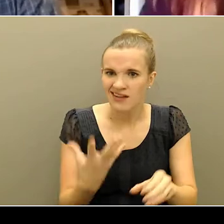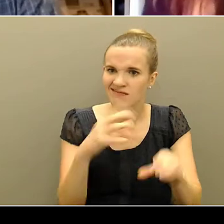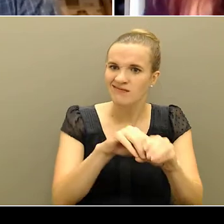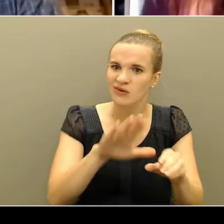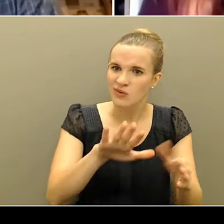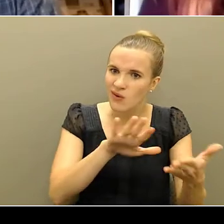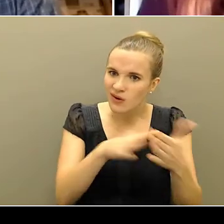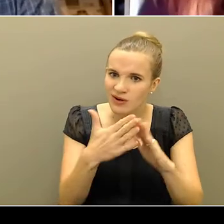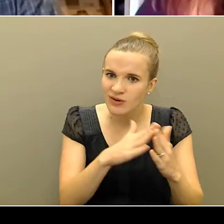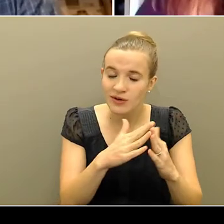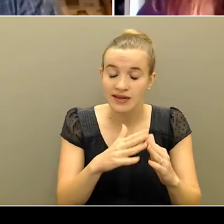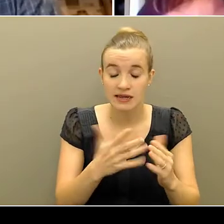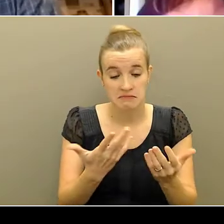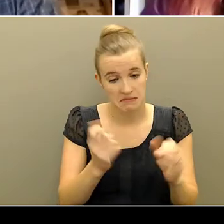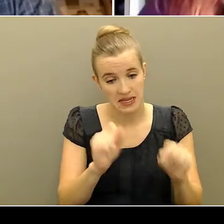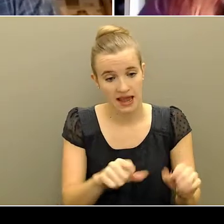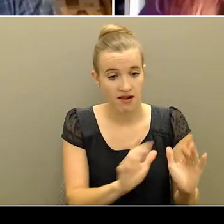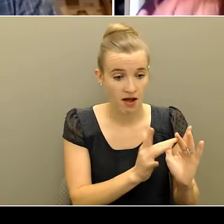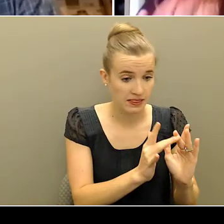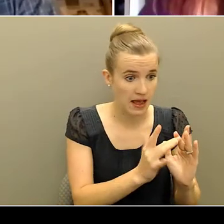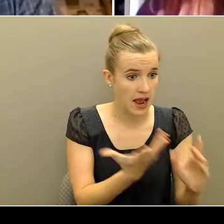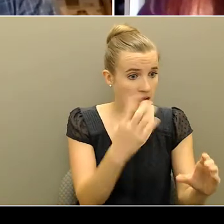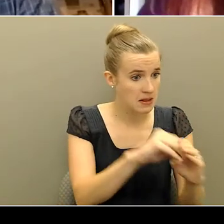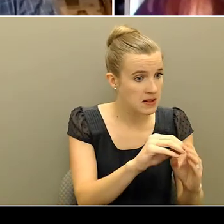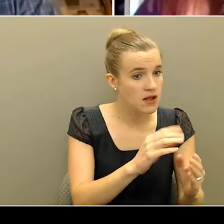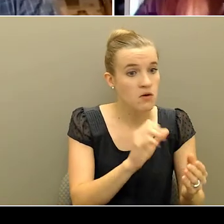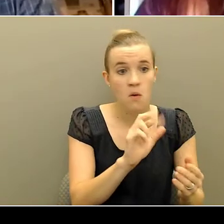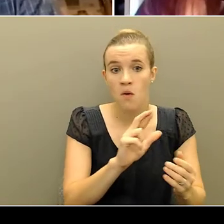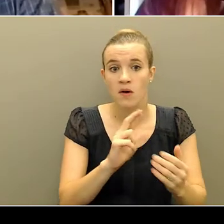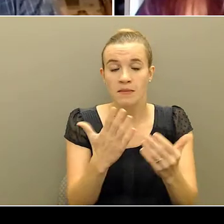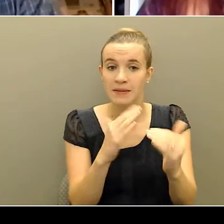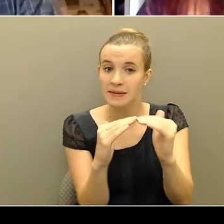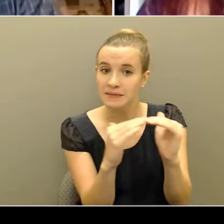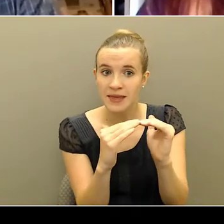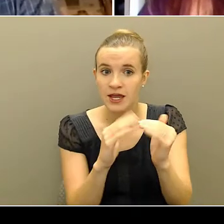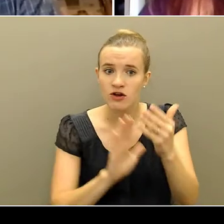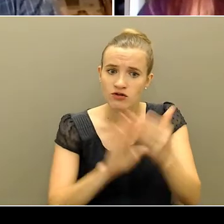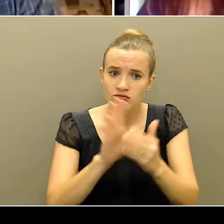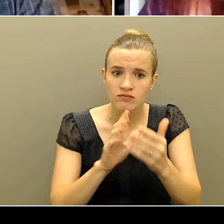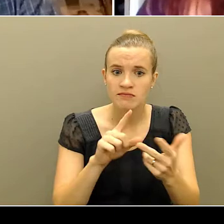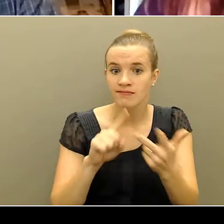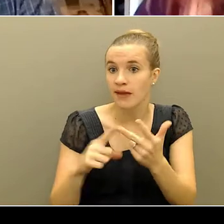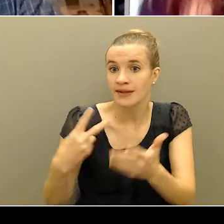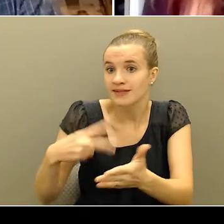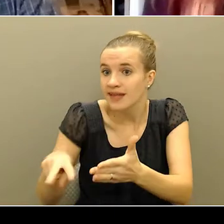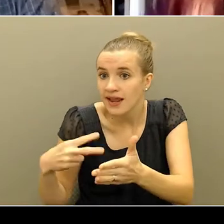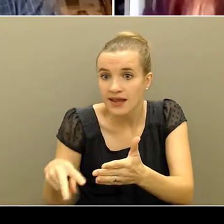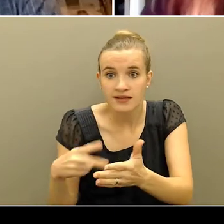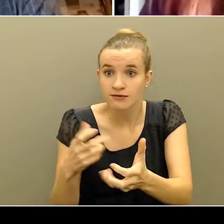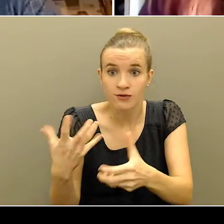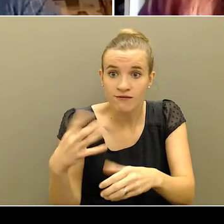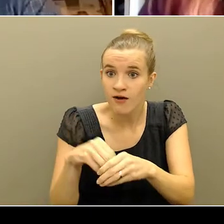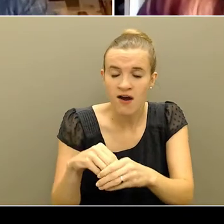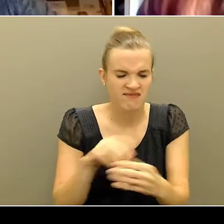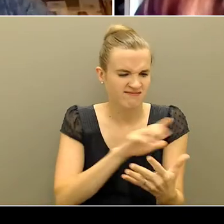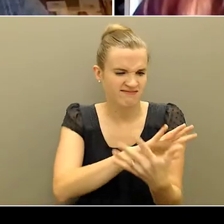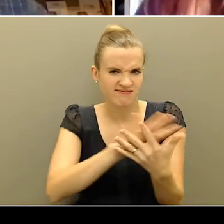dancing or otherwise, there are things out there. So whatever your interest is, find it, do your research, you know, make- make the effort.